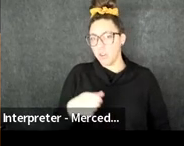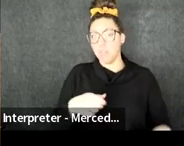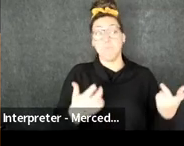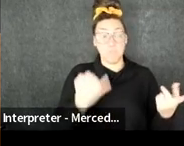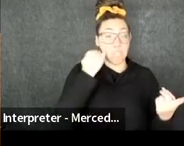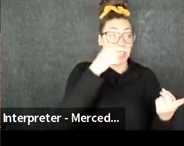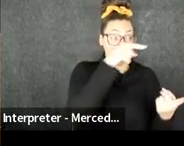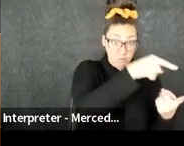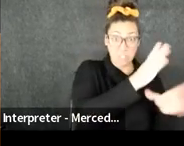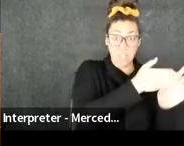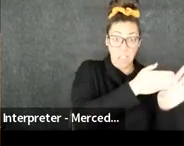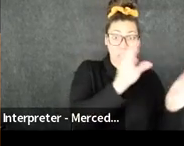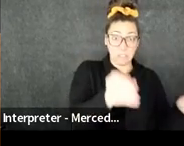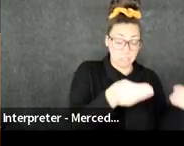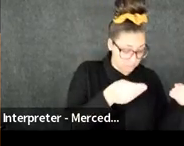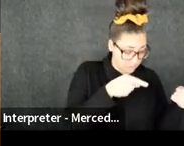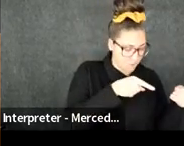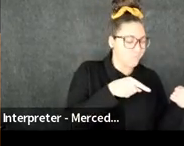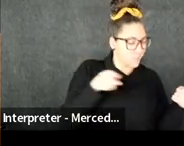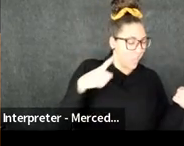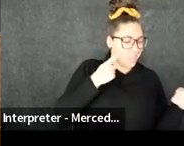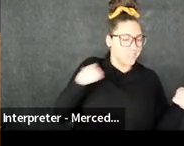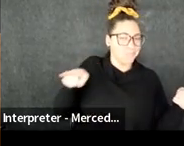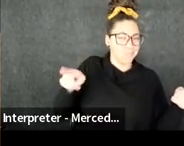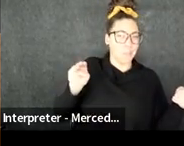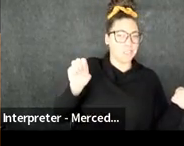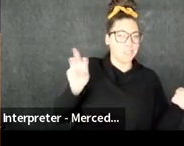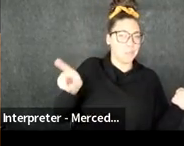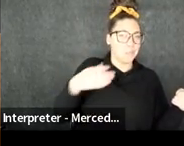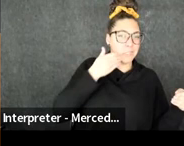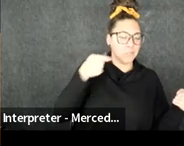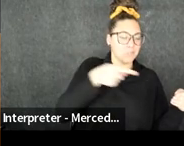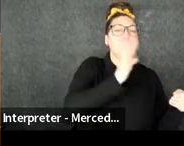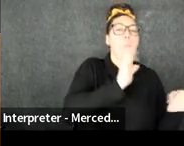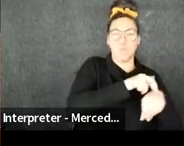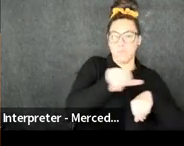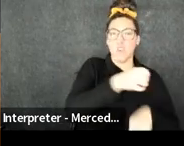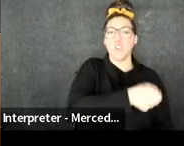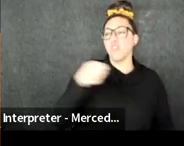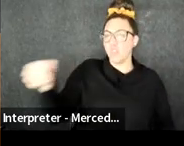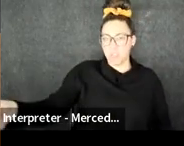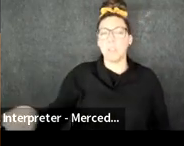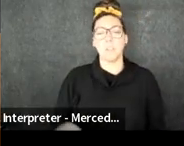And the reverse is true as well, so that the psych interns will refer students to the MSW interns